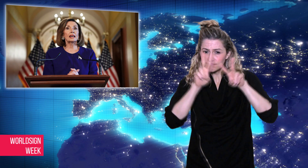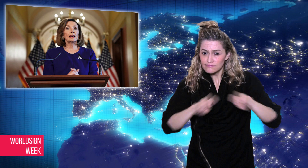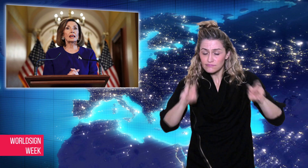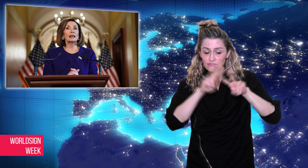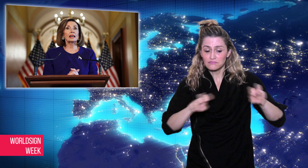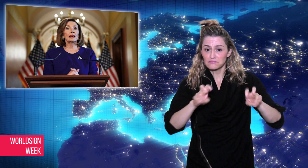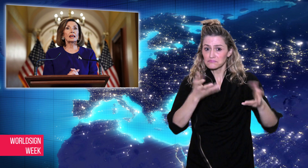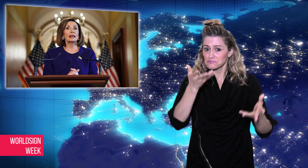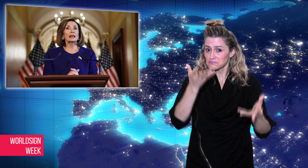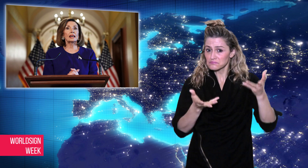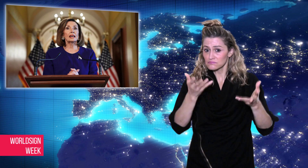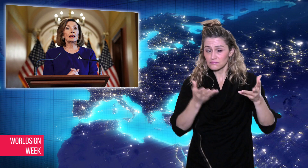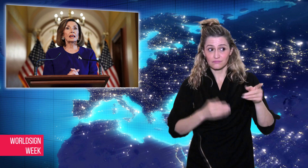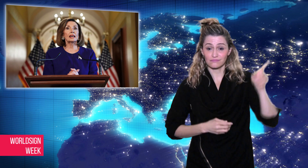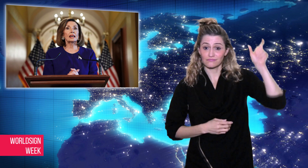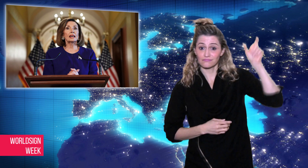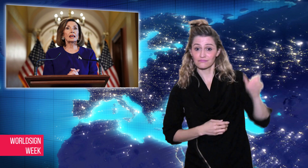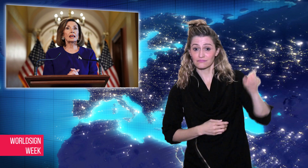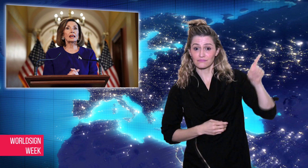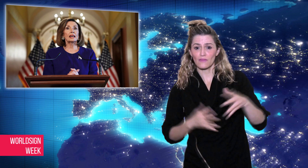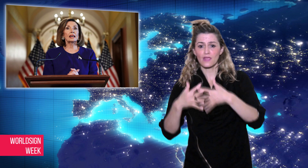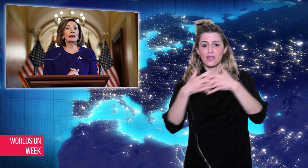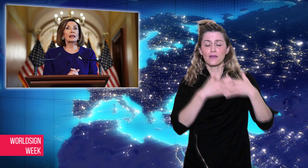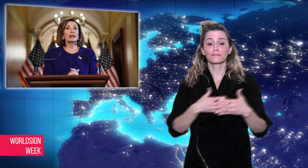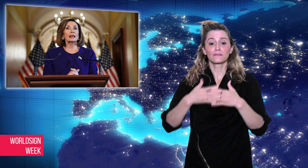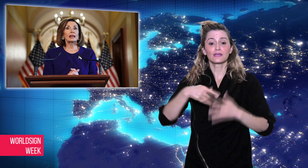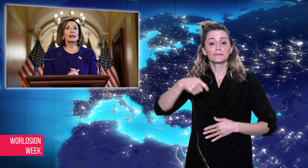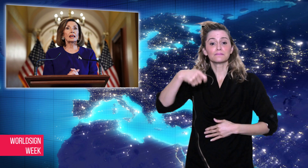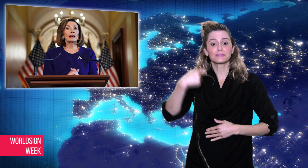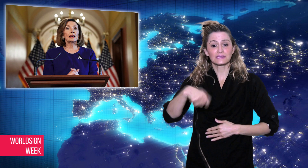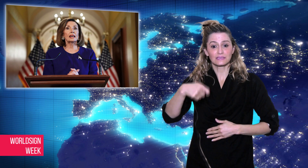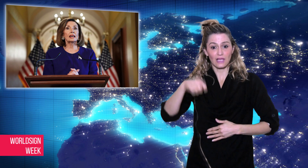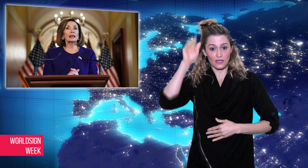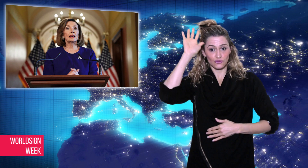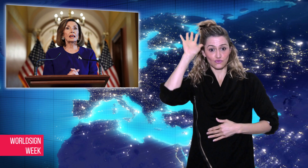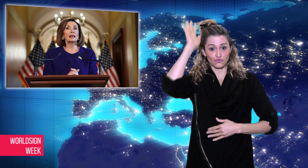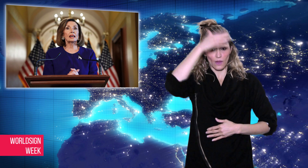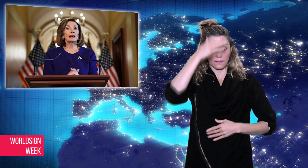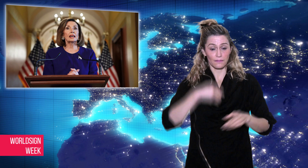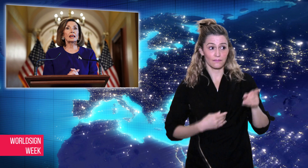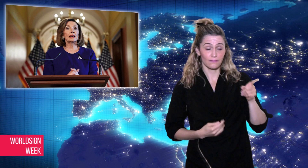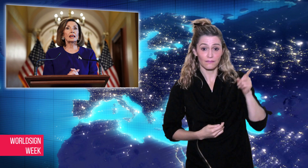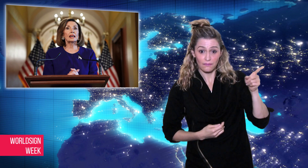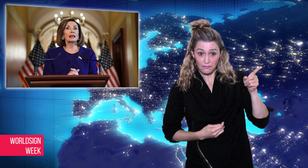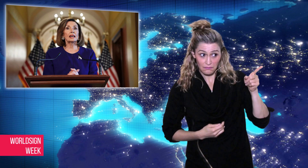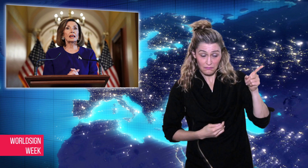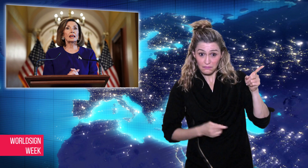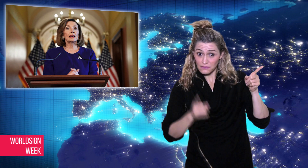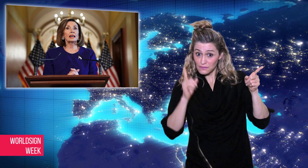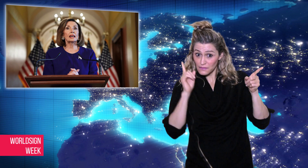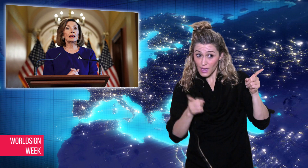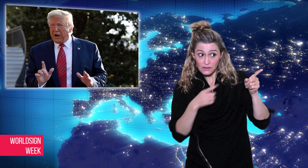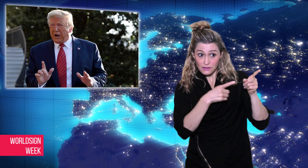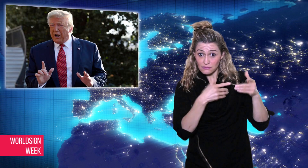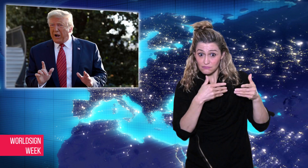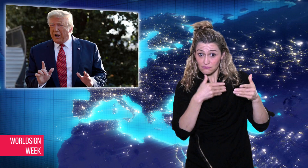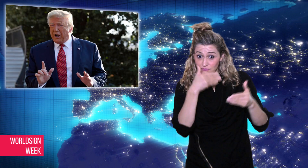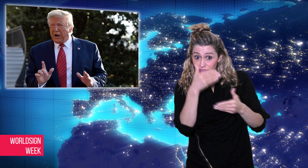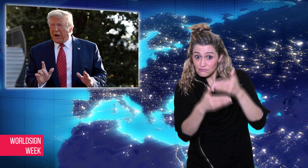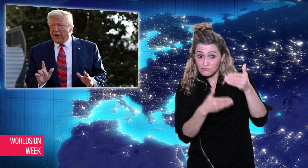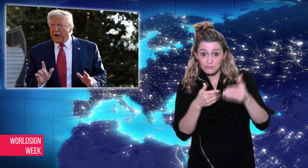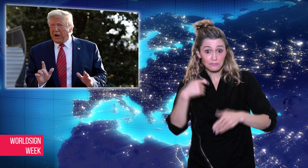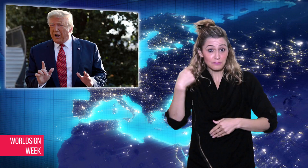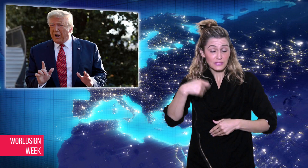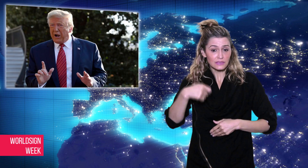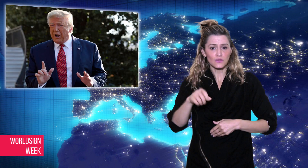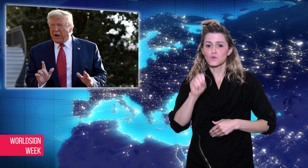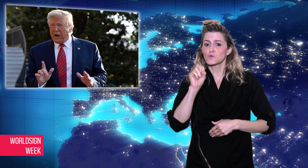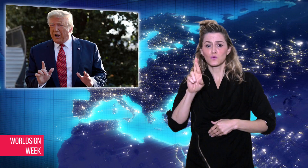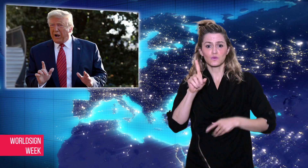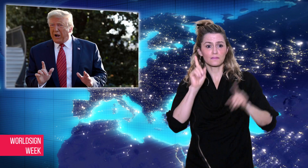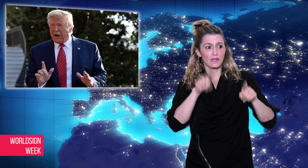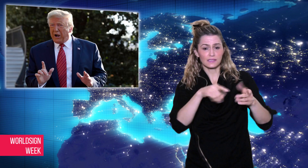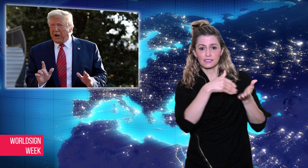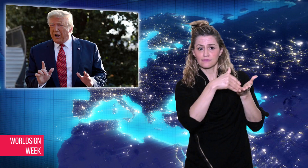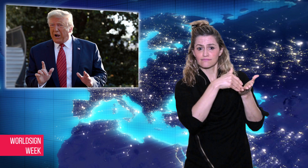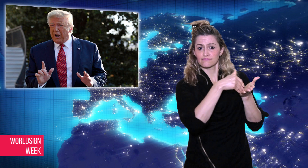ordered an impeachment probe to determine whether